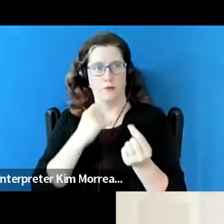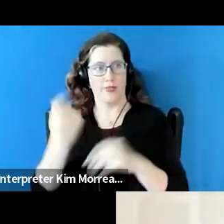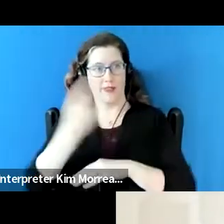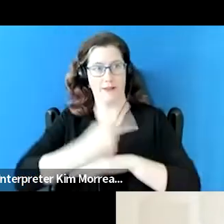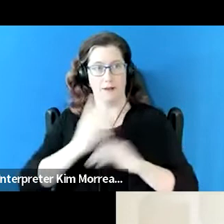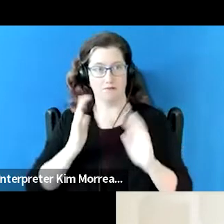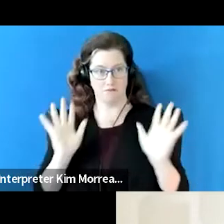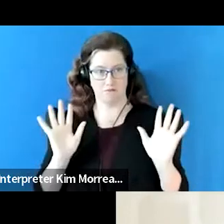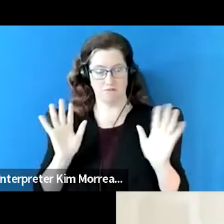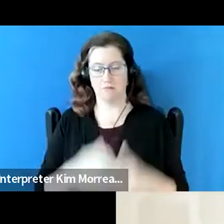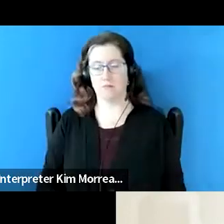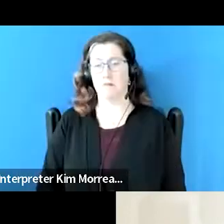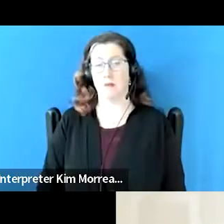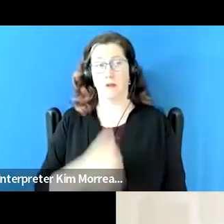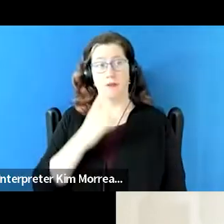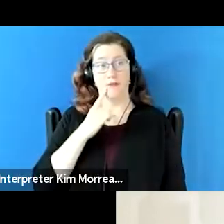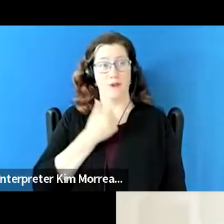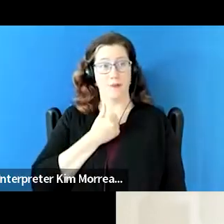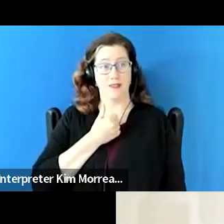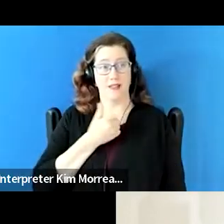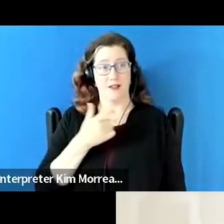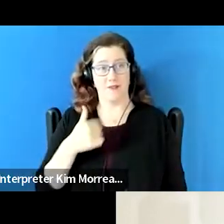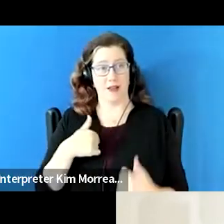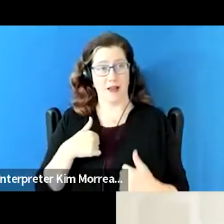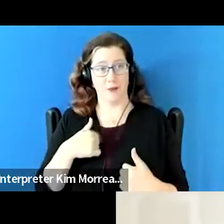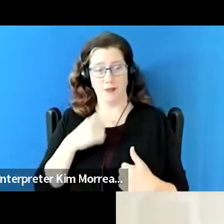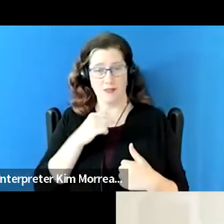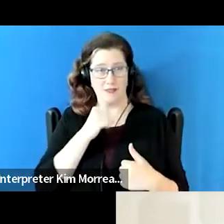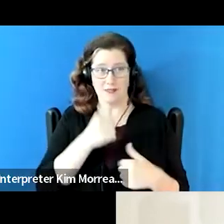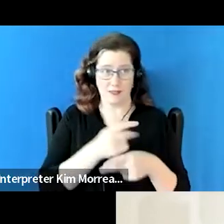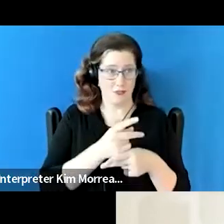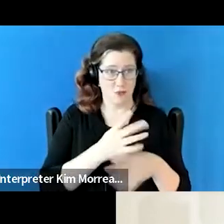For myself during that time, I wasn't a supervisor, I was actually a case manager.